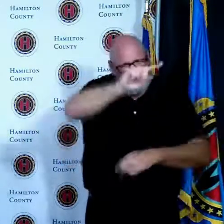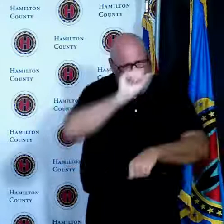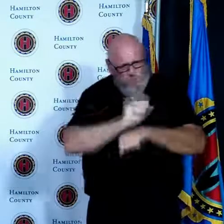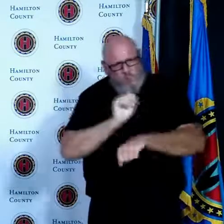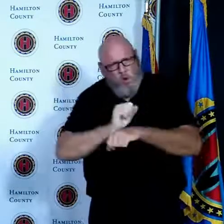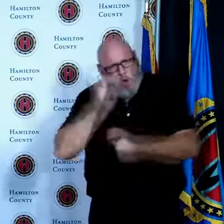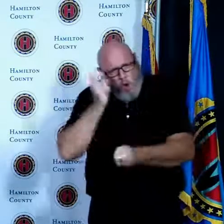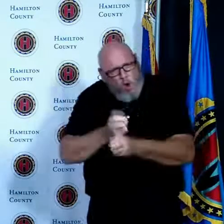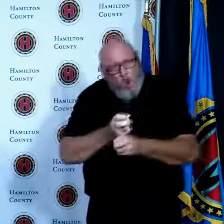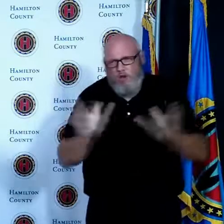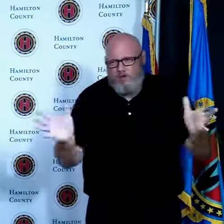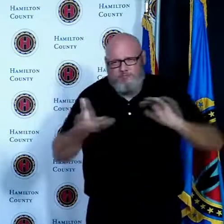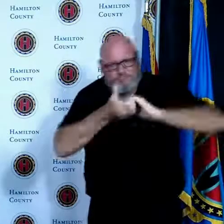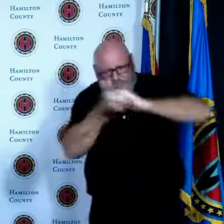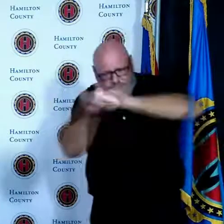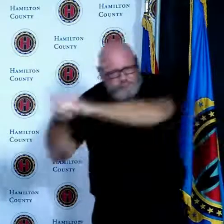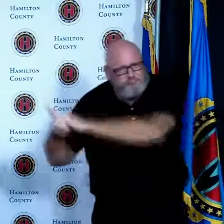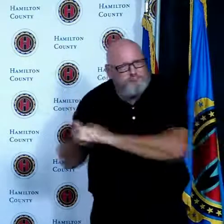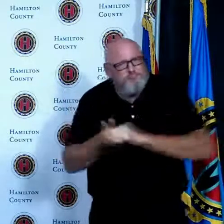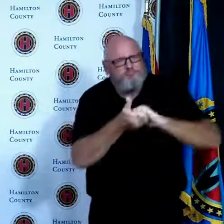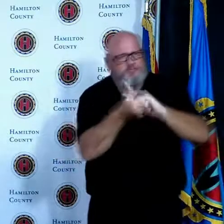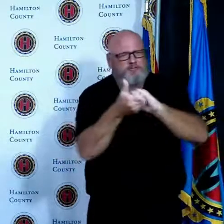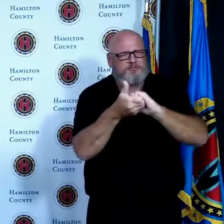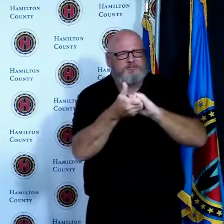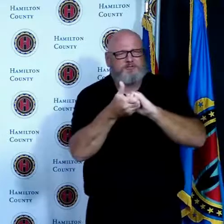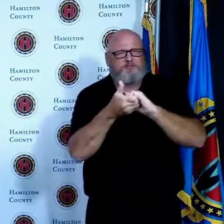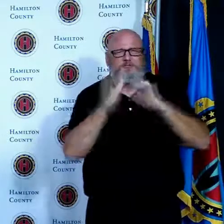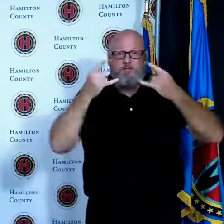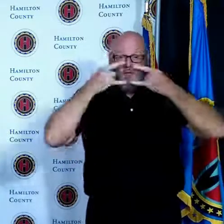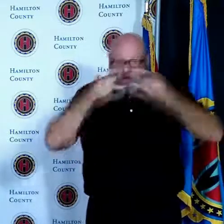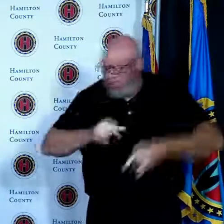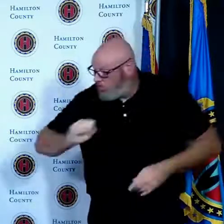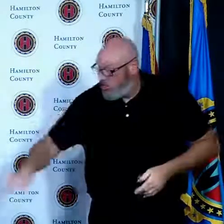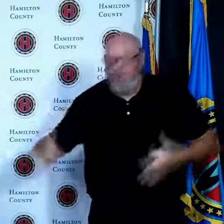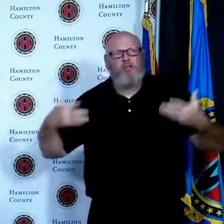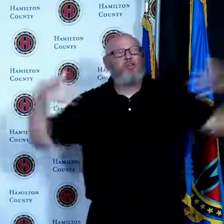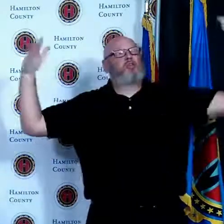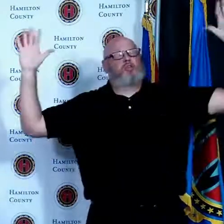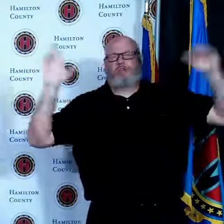appreciate everybody coming together and doing a great job thank you